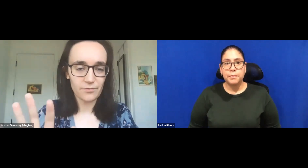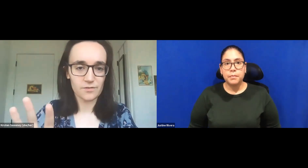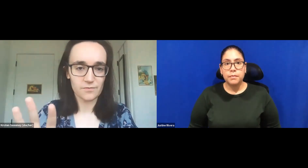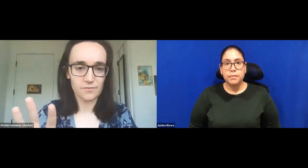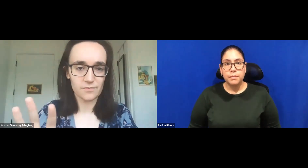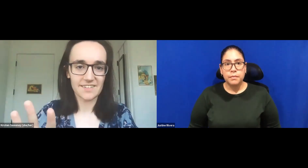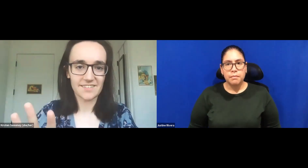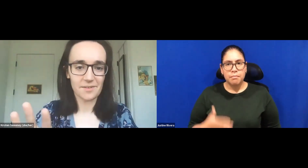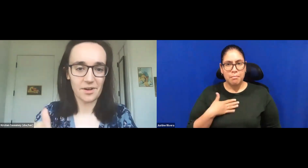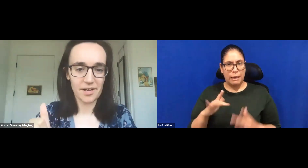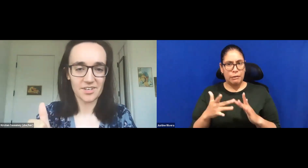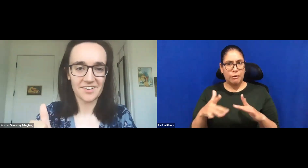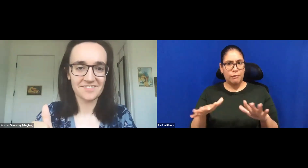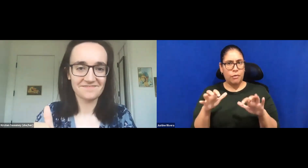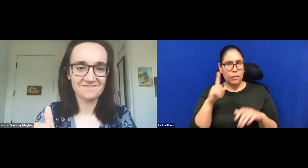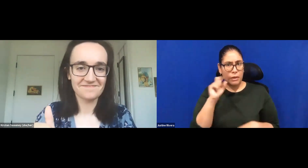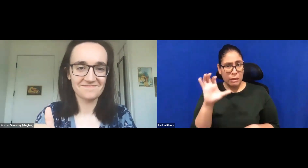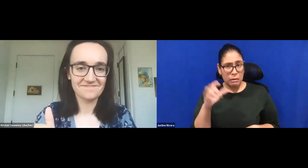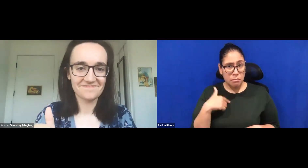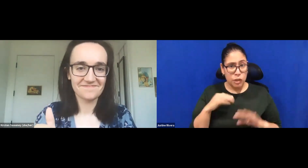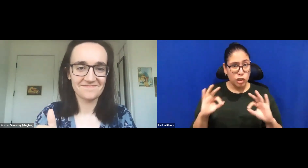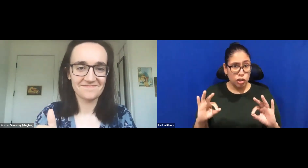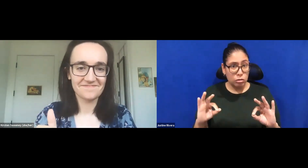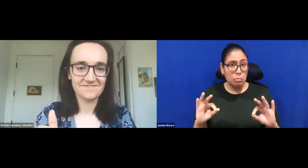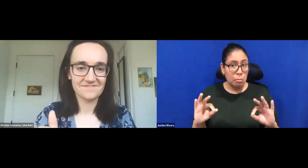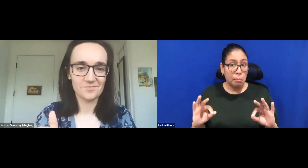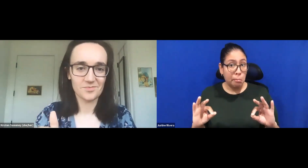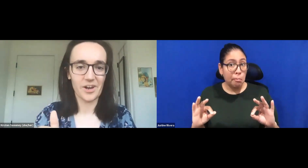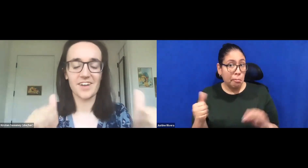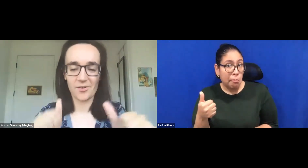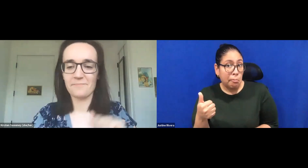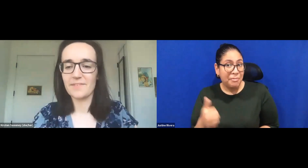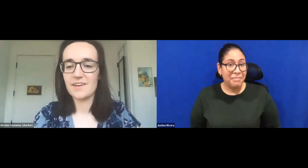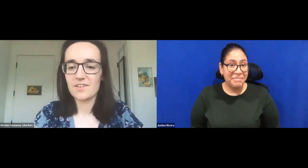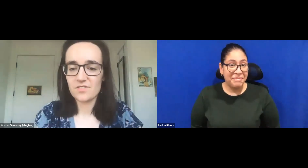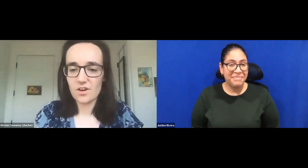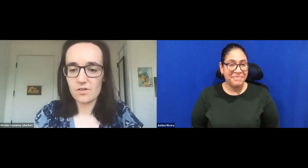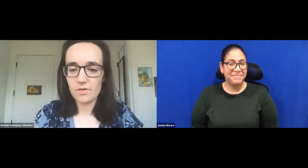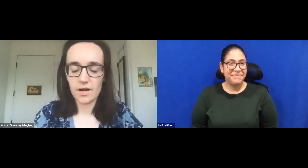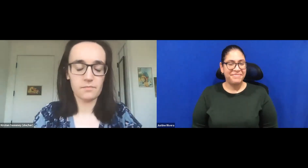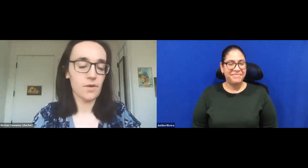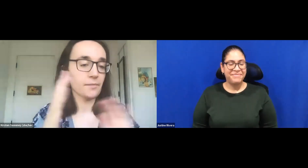froze for a second. Am I good now? Great. Okay. So I'm going